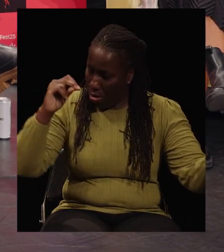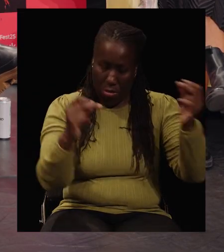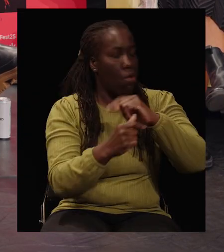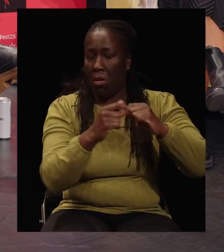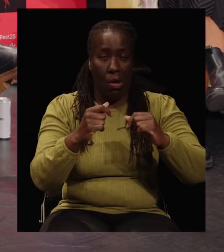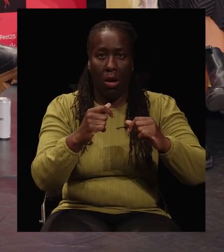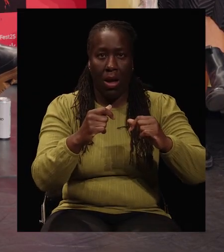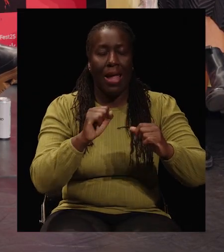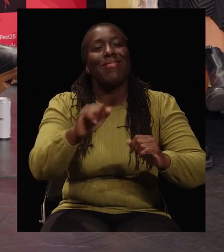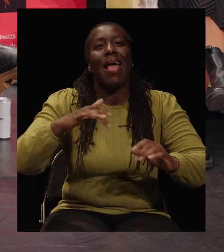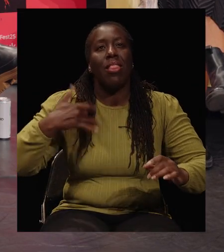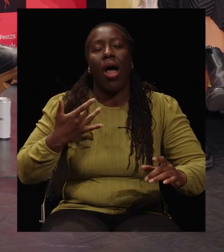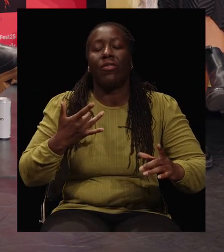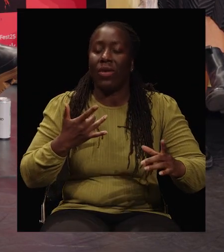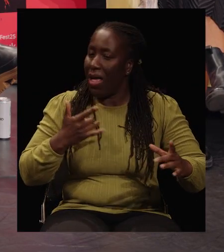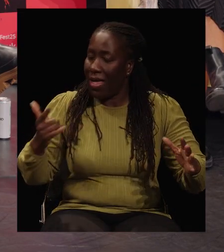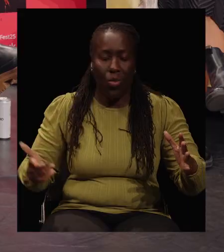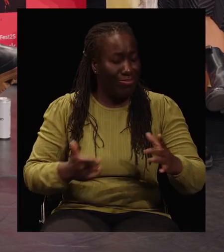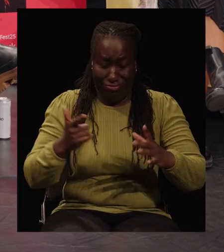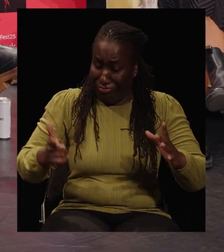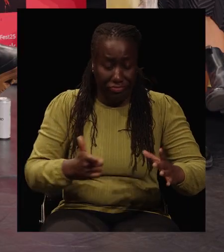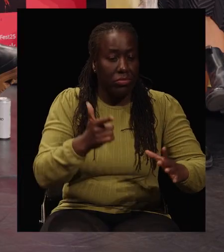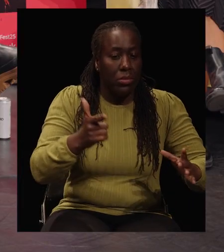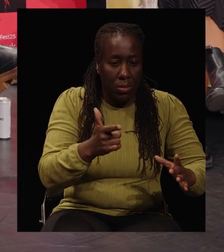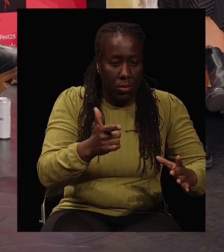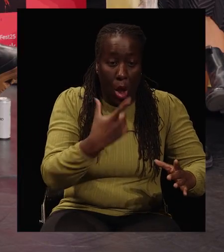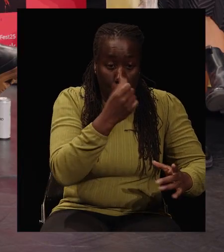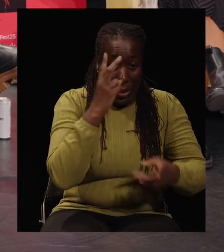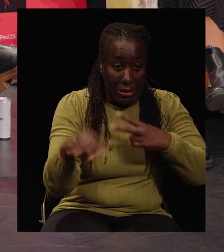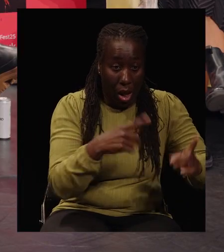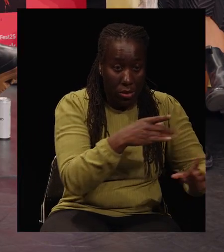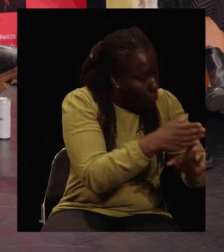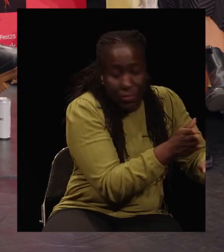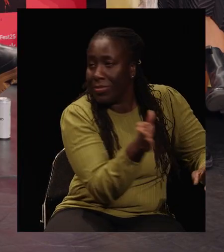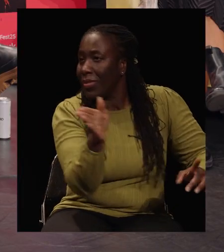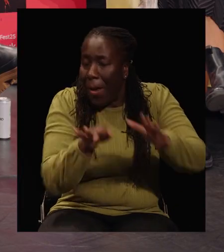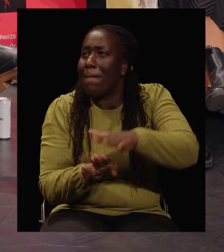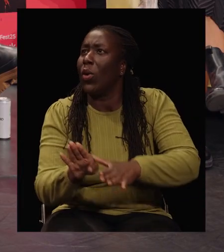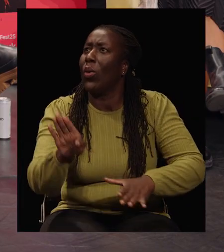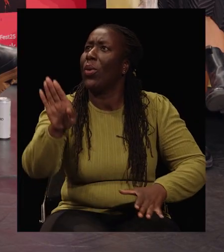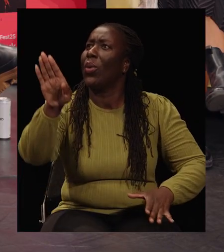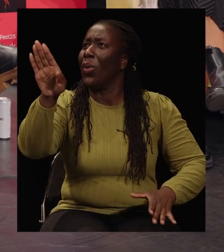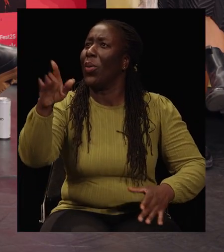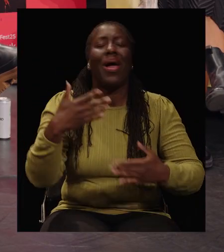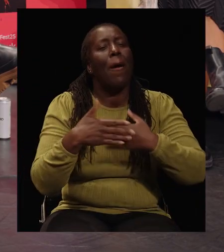that sent them on a completely different journey. And for most people who've talked about that,